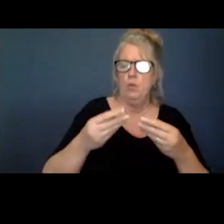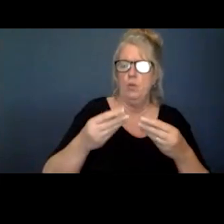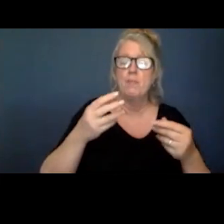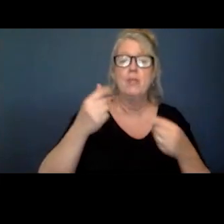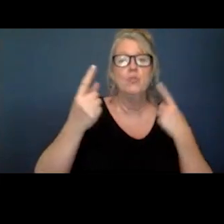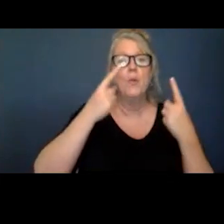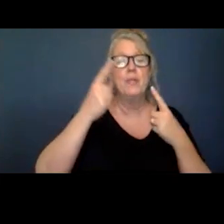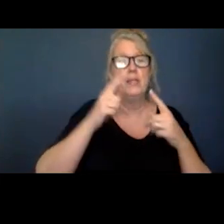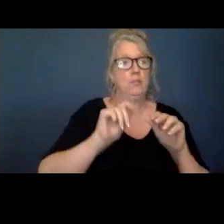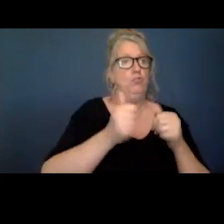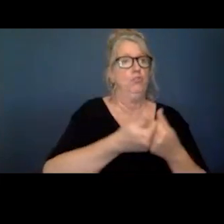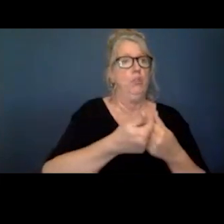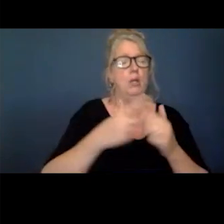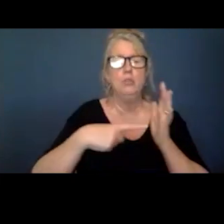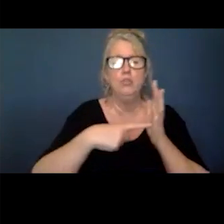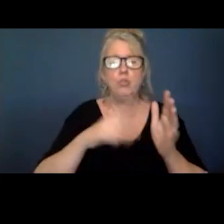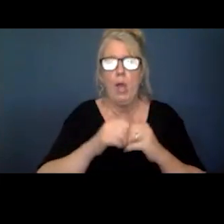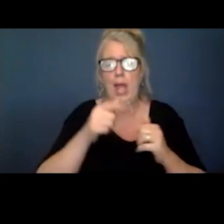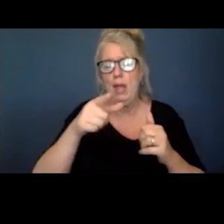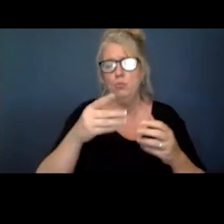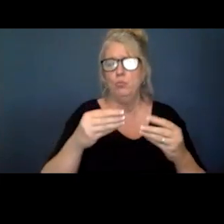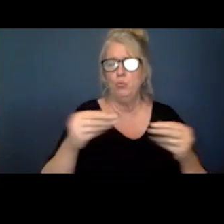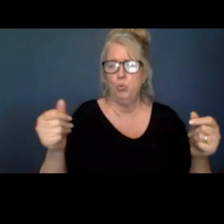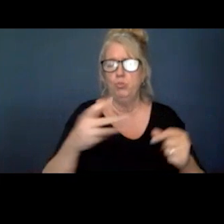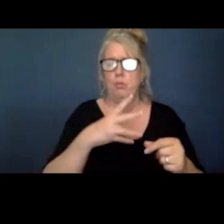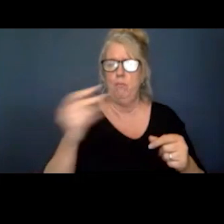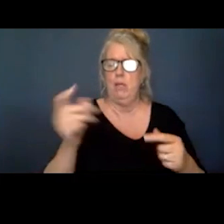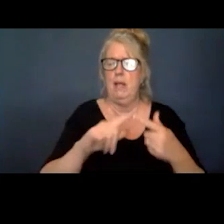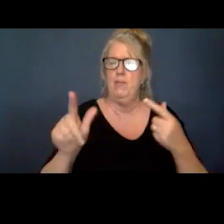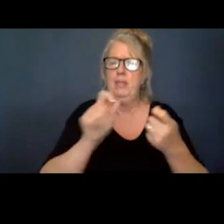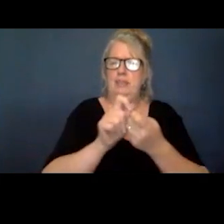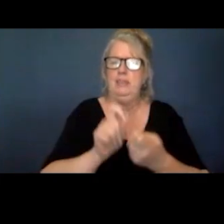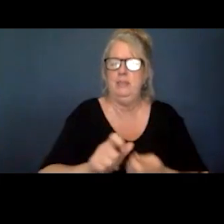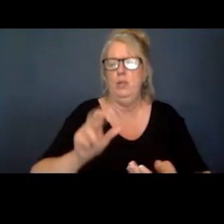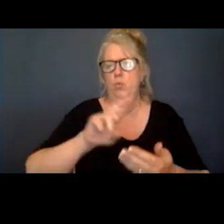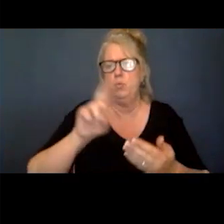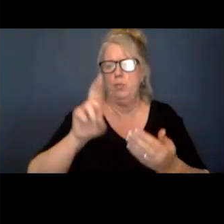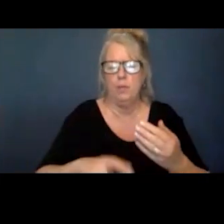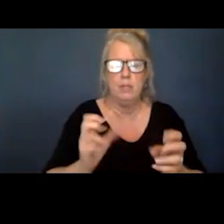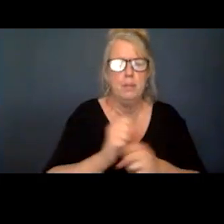challenge, show how you were the solution and detail the results. Be sure to include quotes